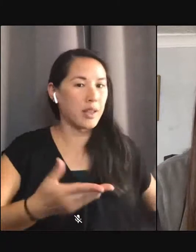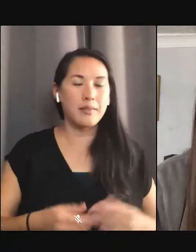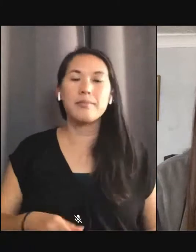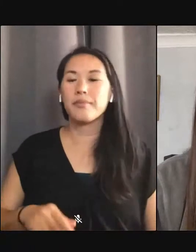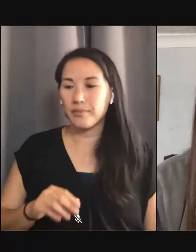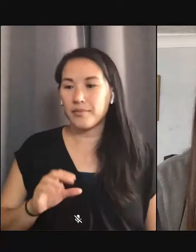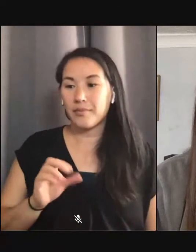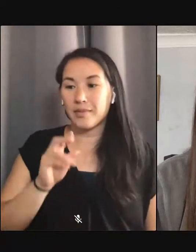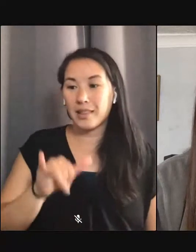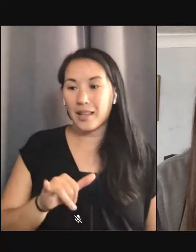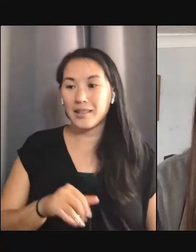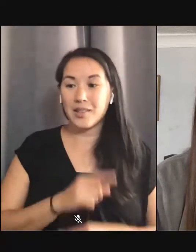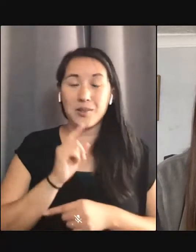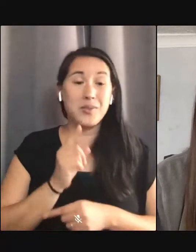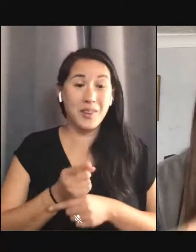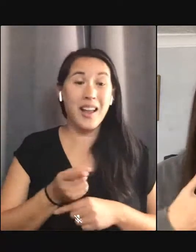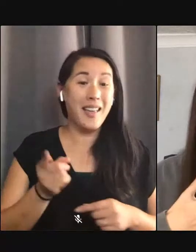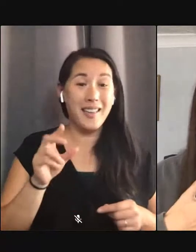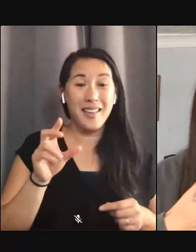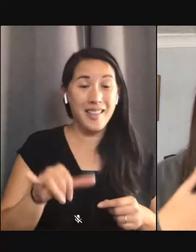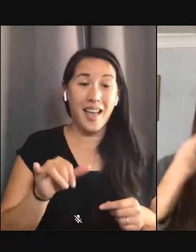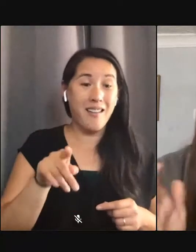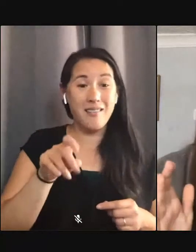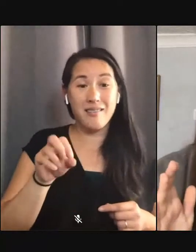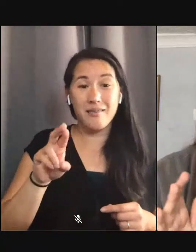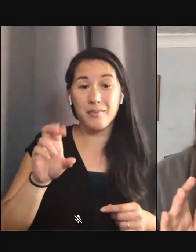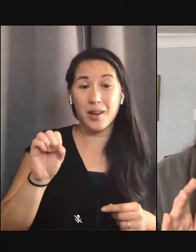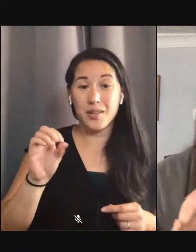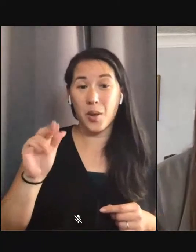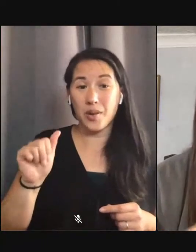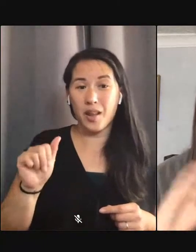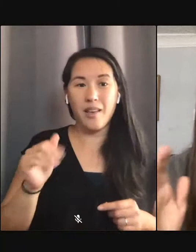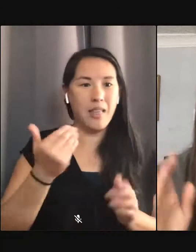this idea that personas not i would say almost always are reductive because at the end like